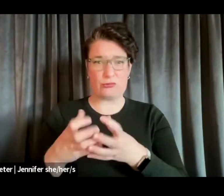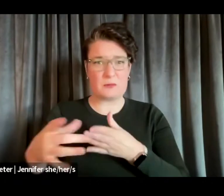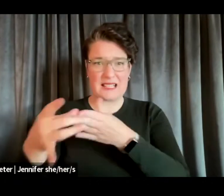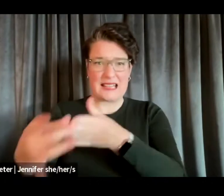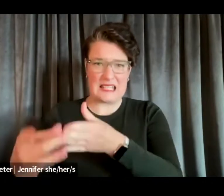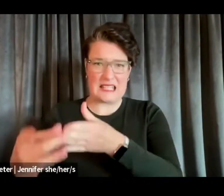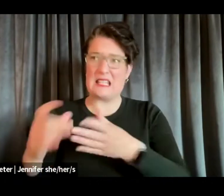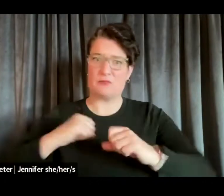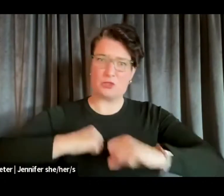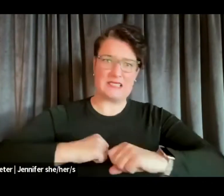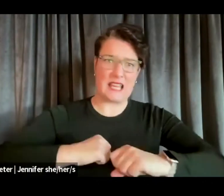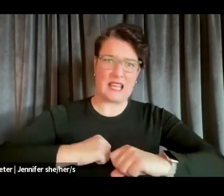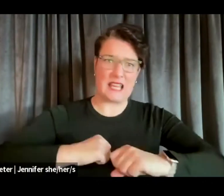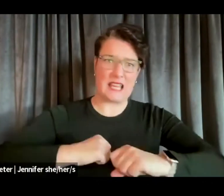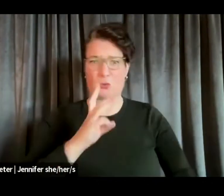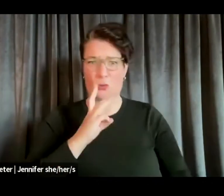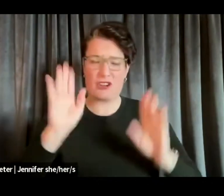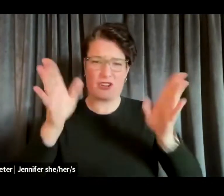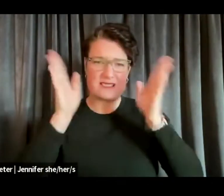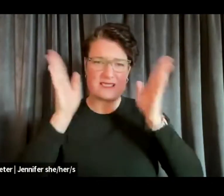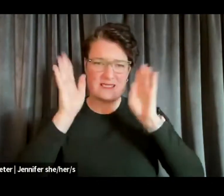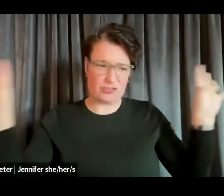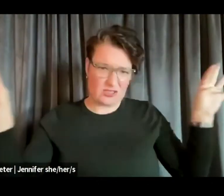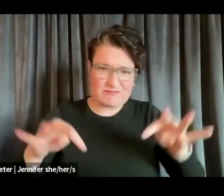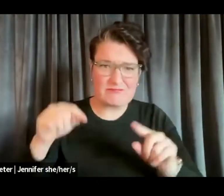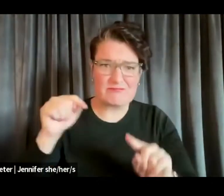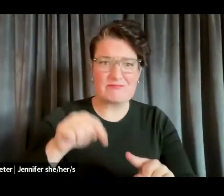bring attention to the water for everyone.